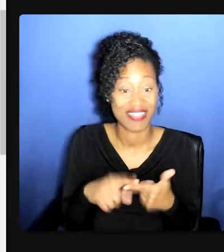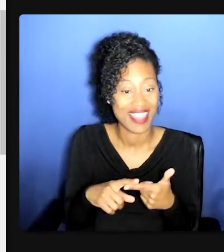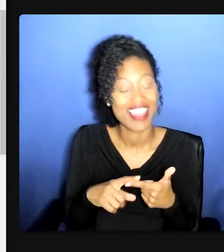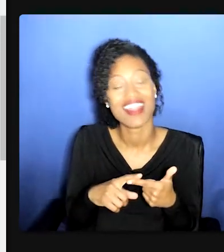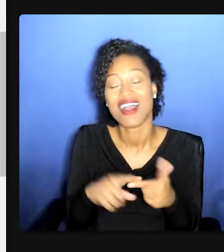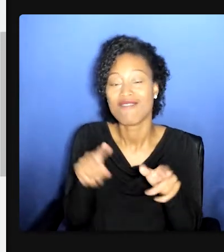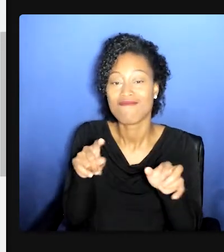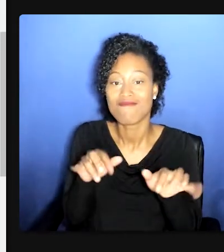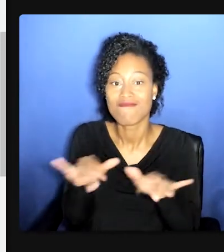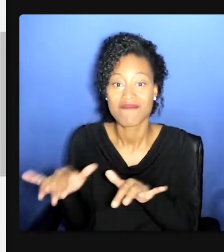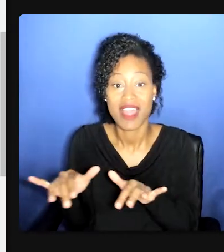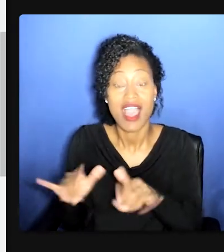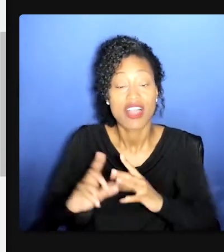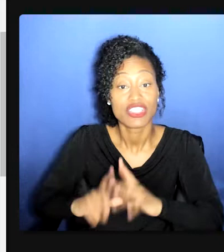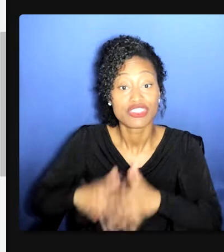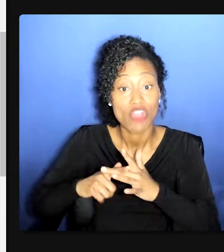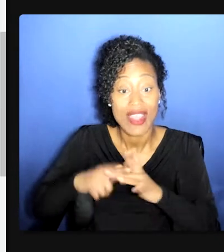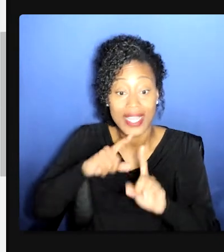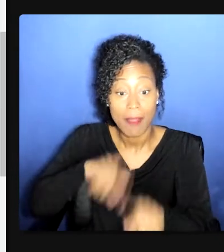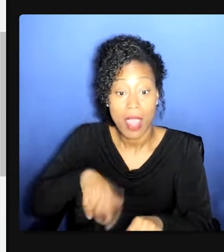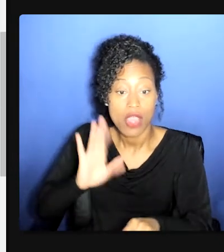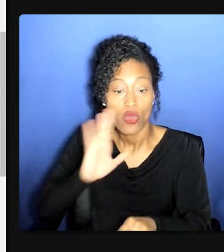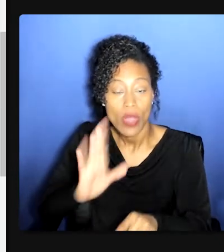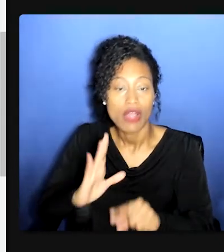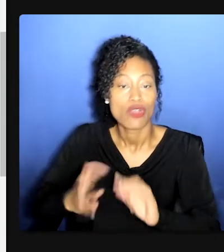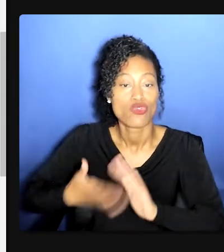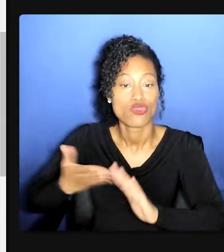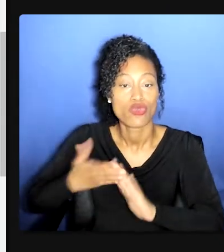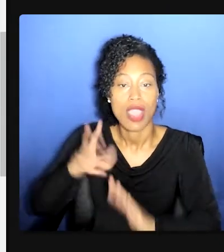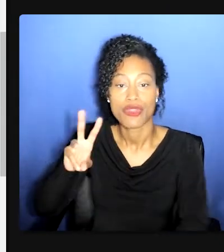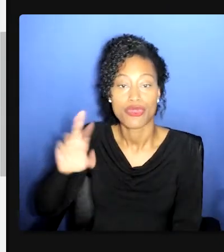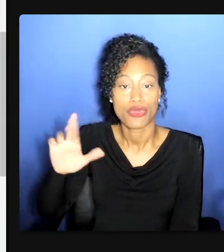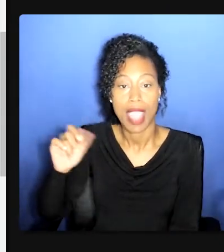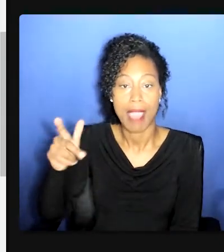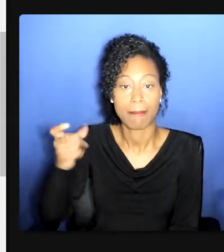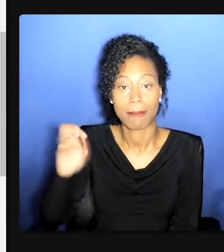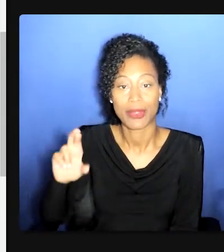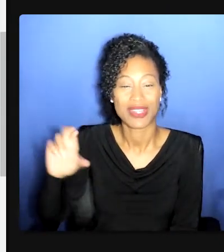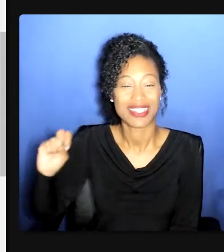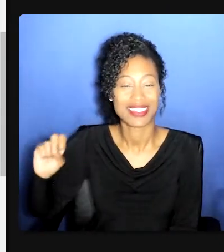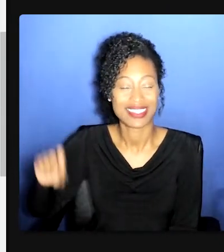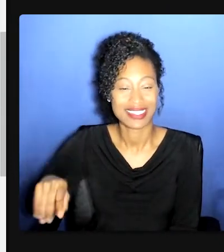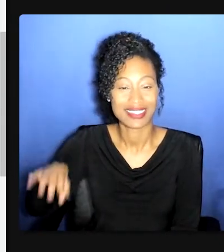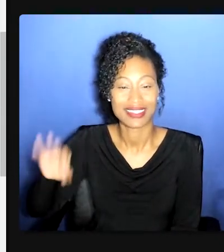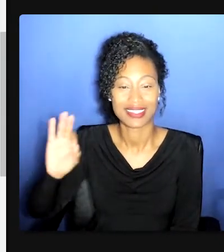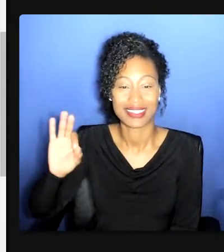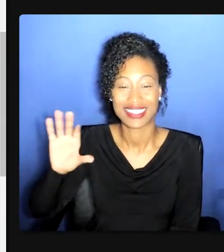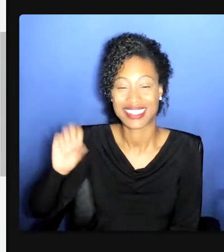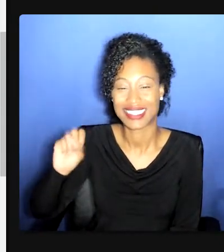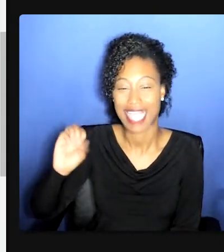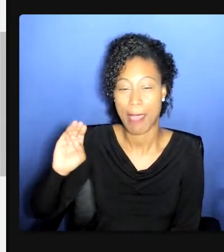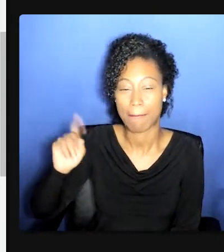Then I'll type start command to run the Wrapper sample. Here the start command